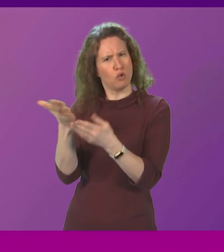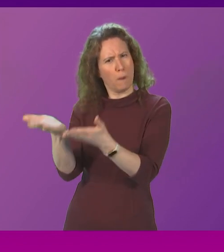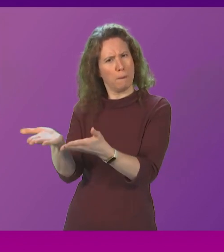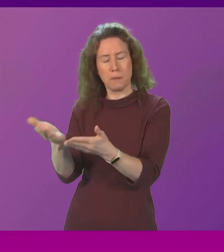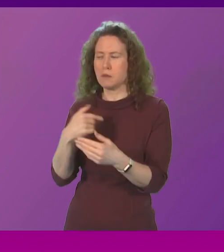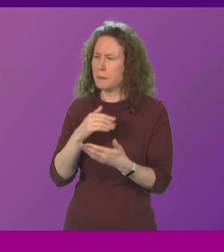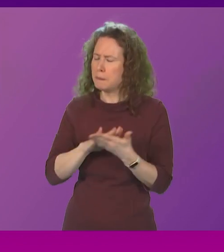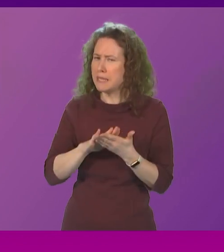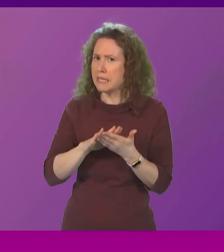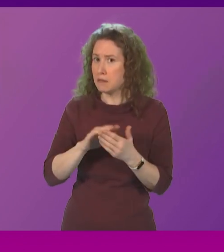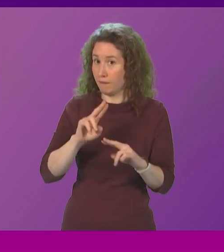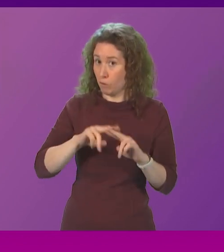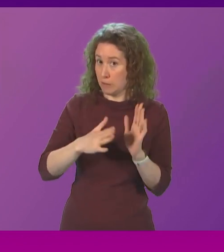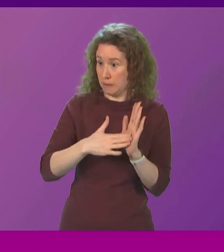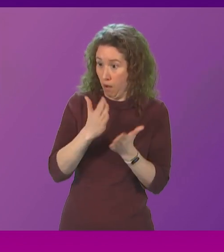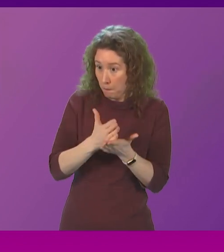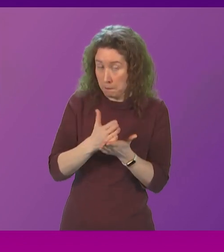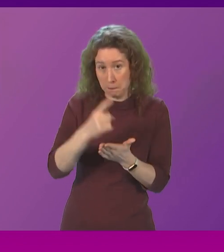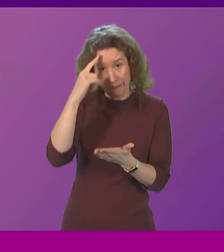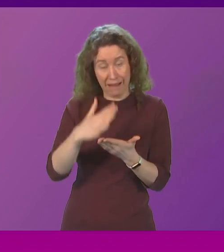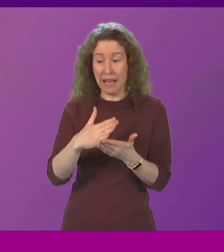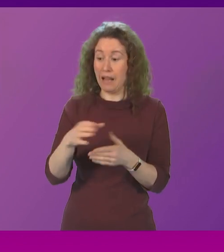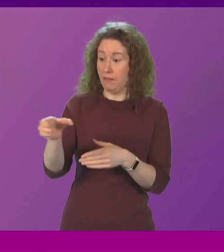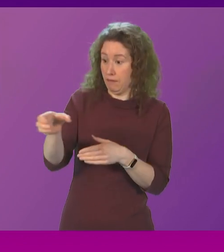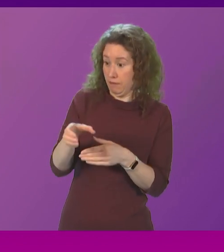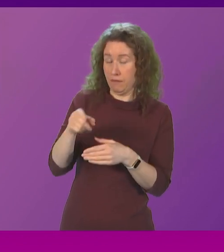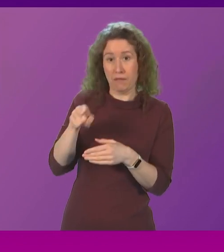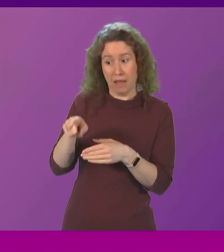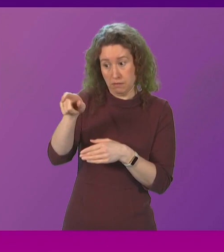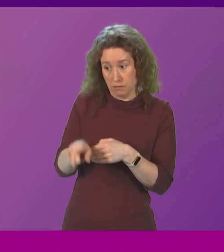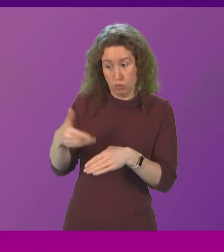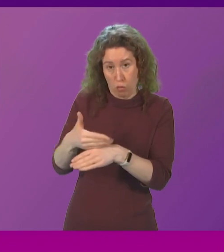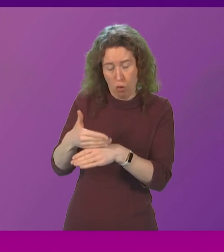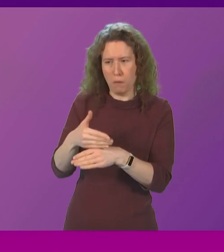Does the First Minister really believe that appointing a taxpayer-funded nationalist campaigner